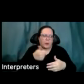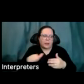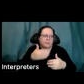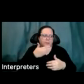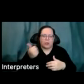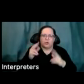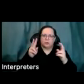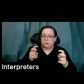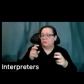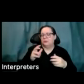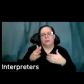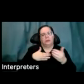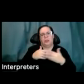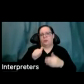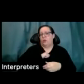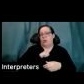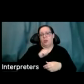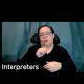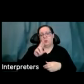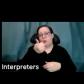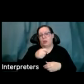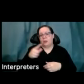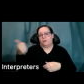nor any one of the 42 million other people with disabilities